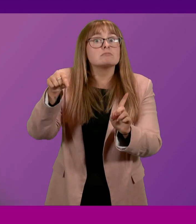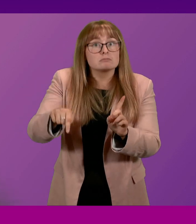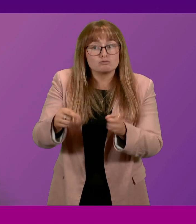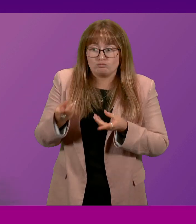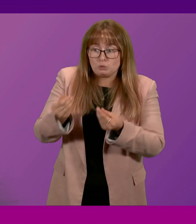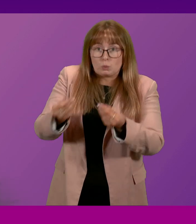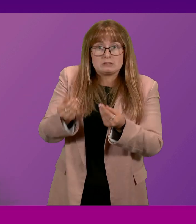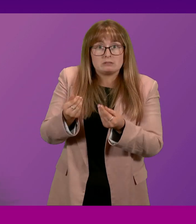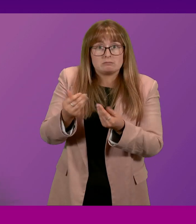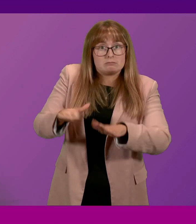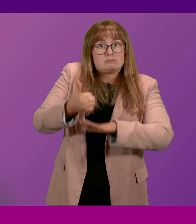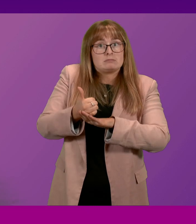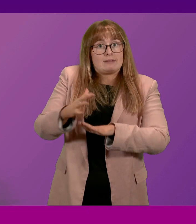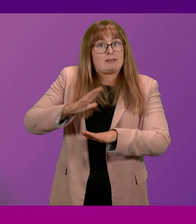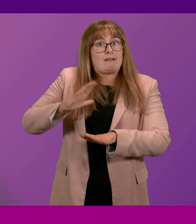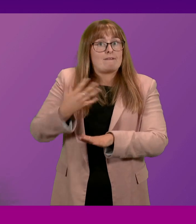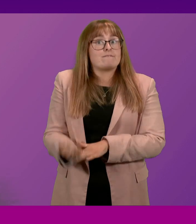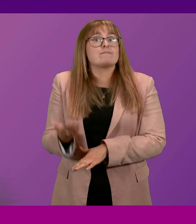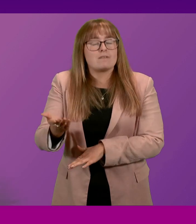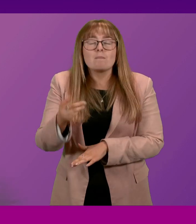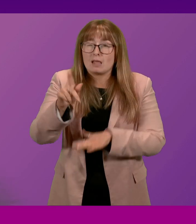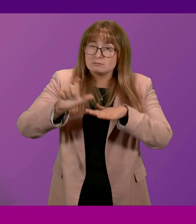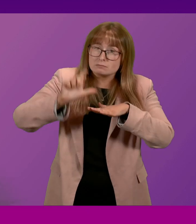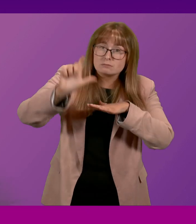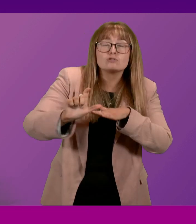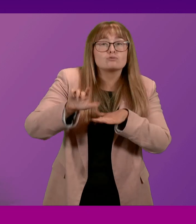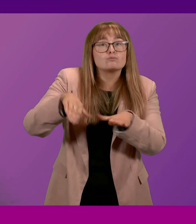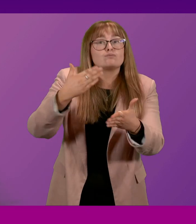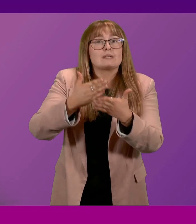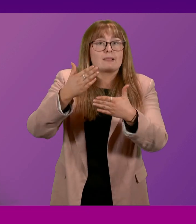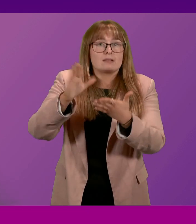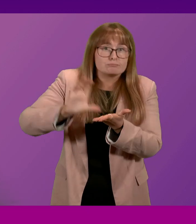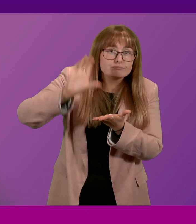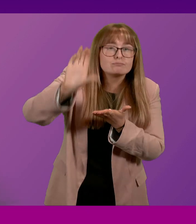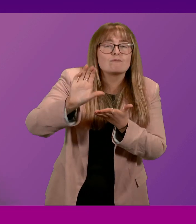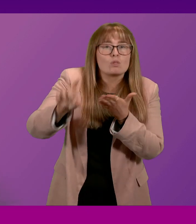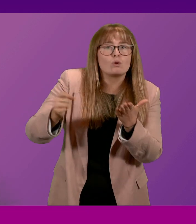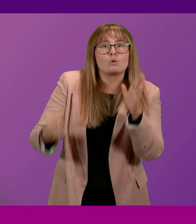are in place. That comes on top of a real-terms increase in the core grant for local authorities